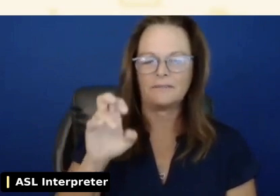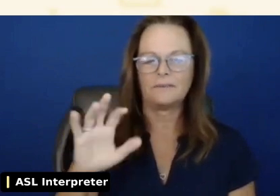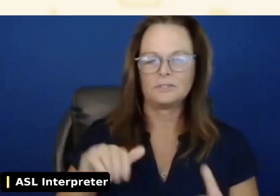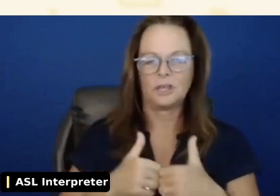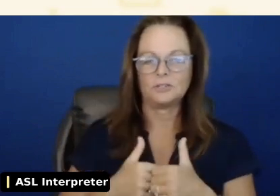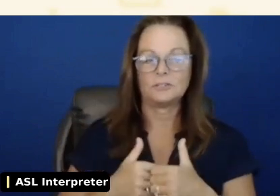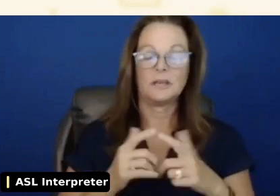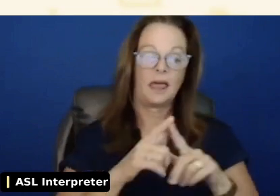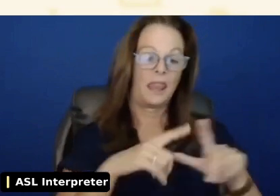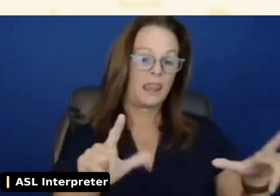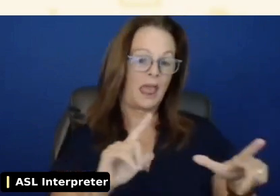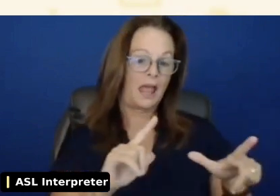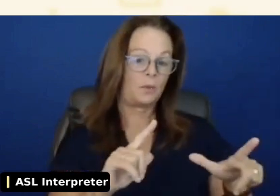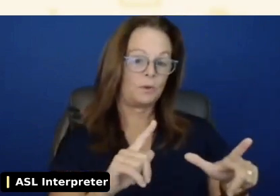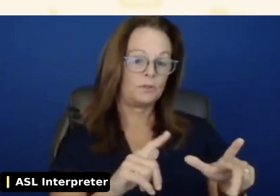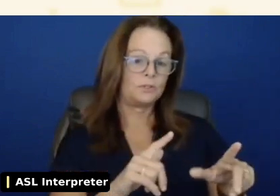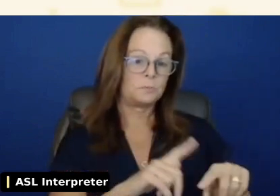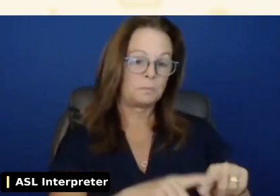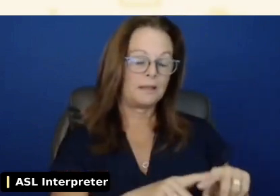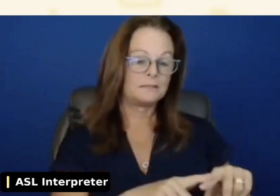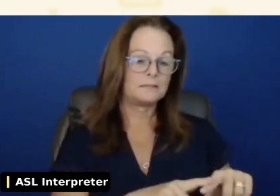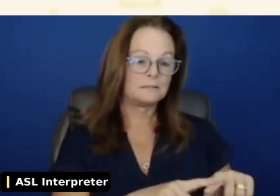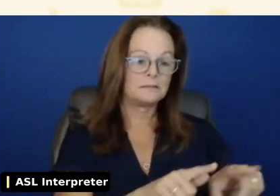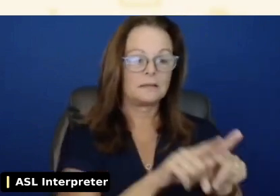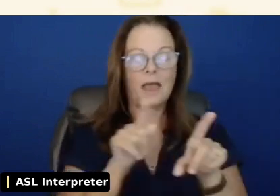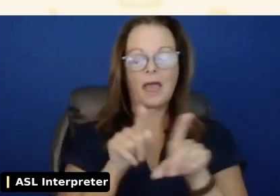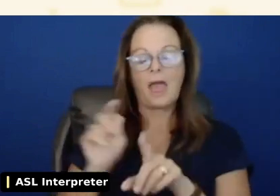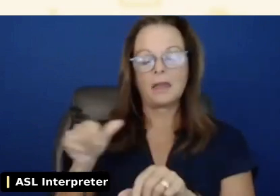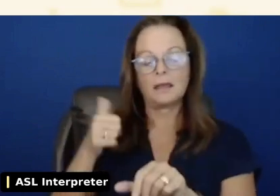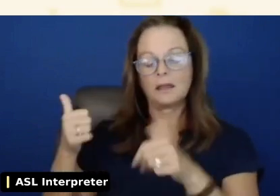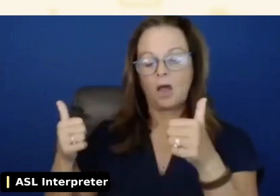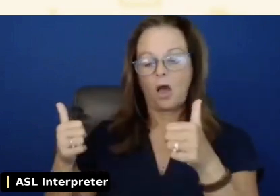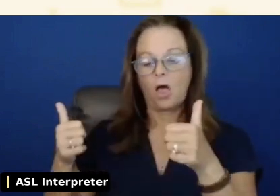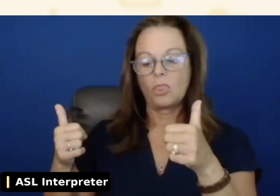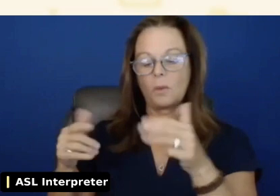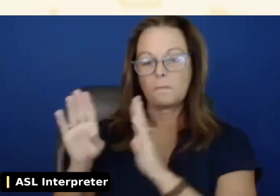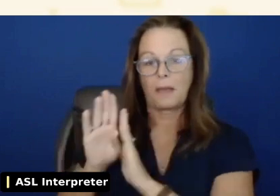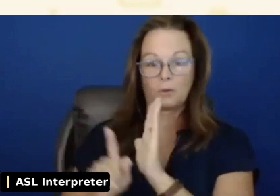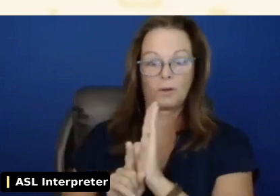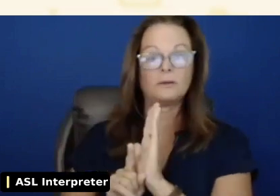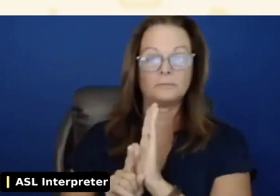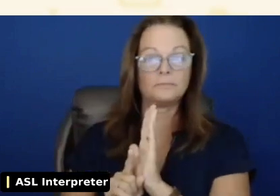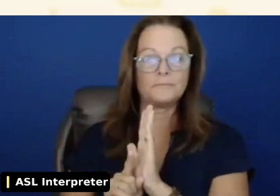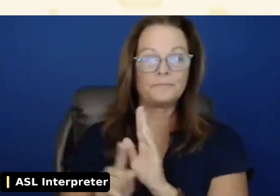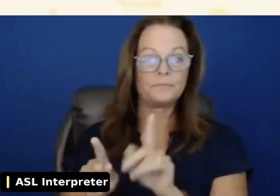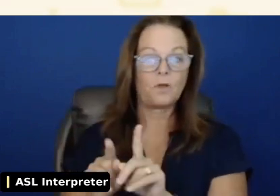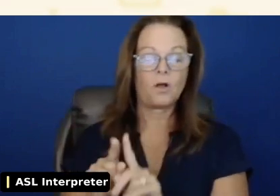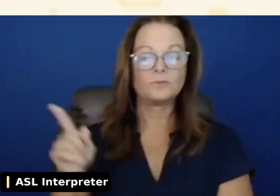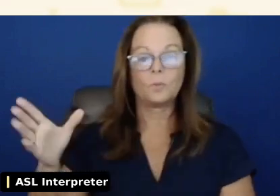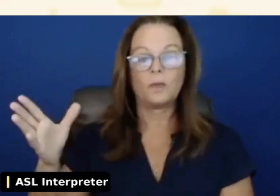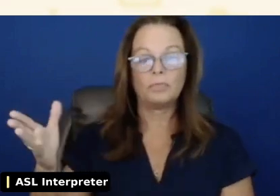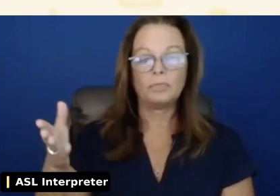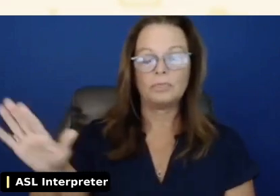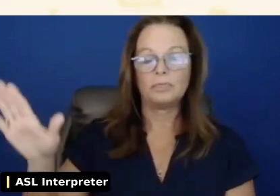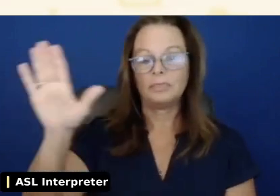Also, someone with different backgrounds has also difficulties